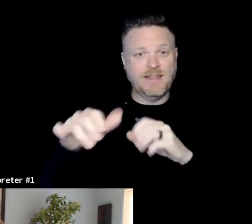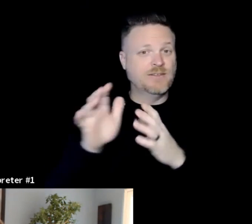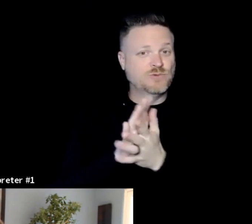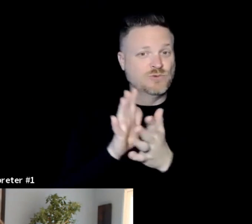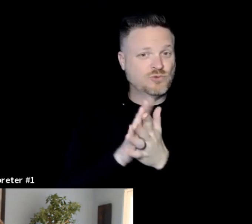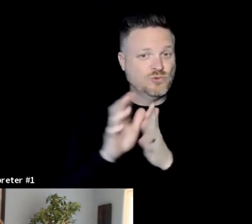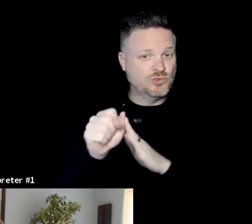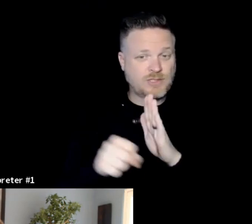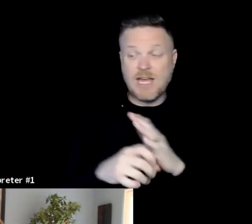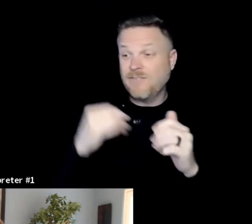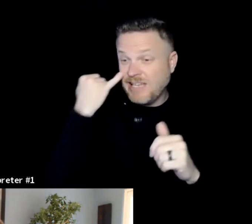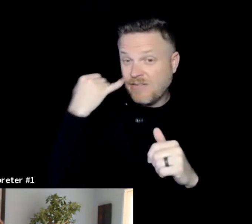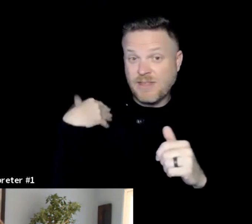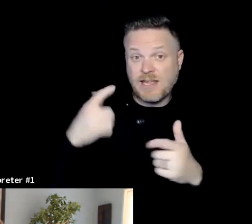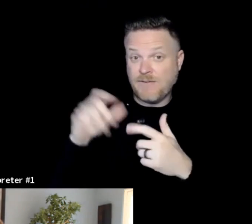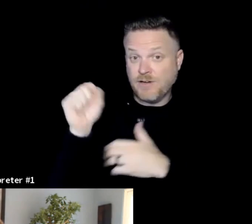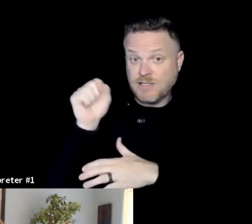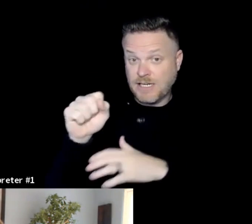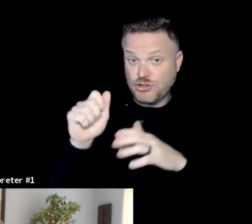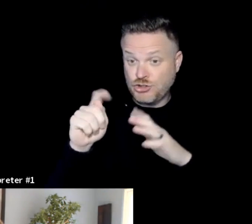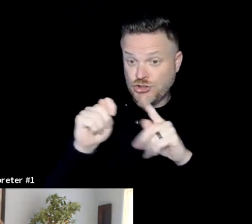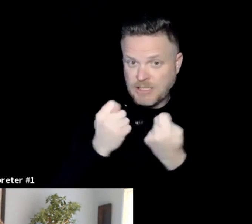if there is a concussion team there, they can all view the online training.